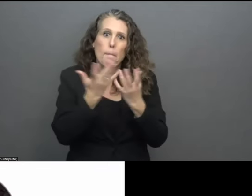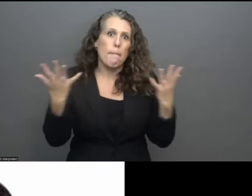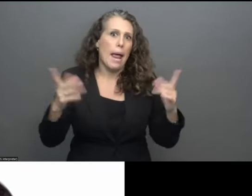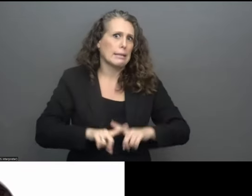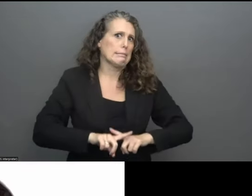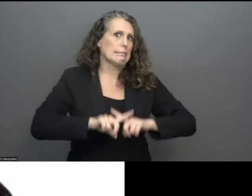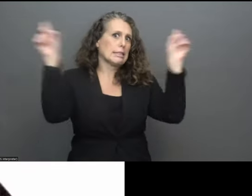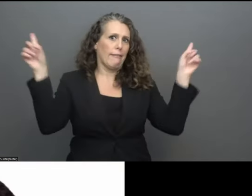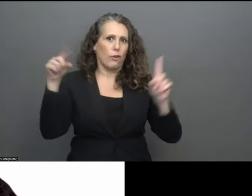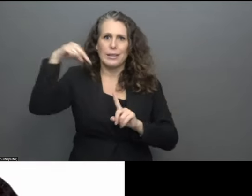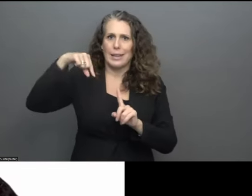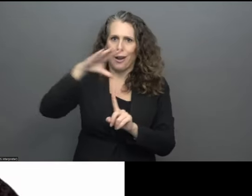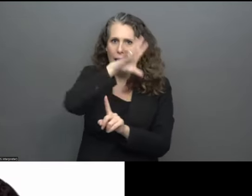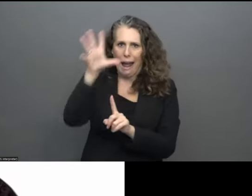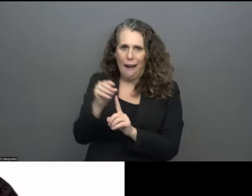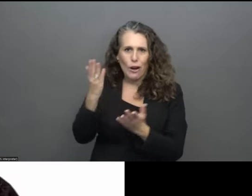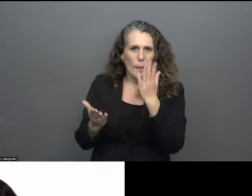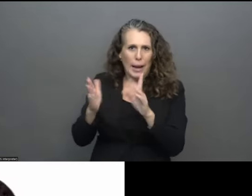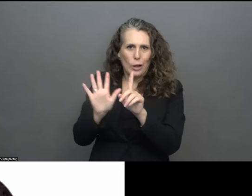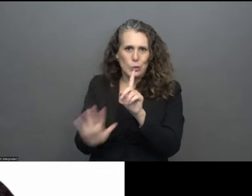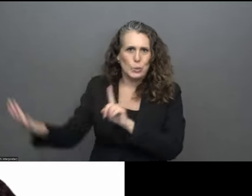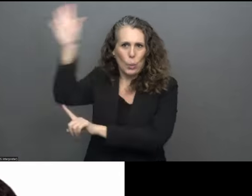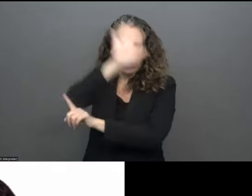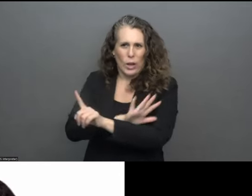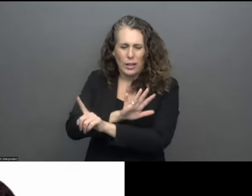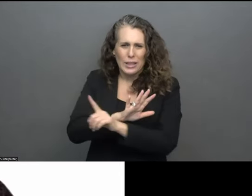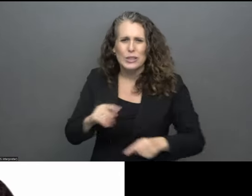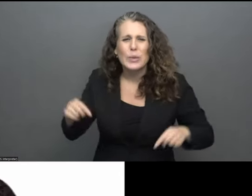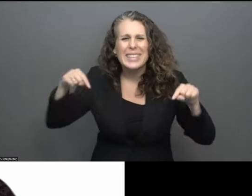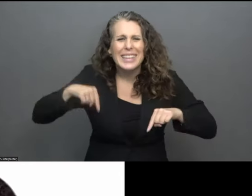peers. 11:05:11 Other companies within the African